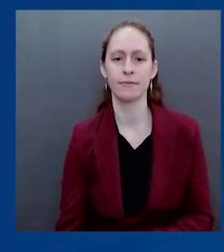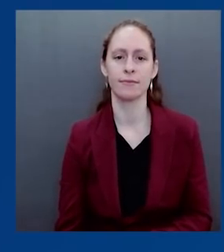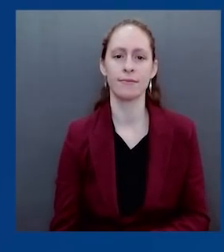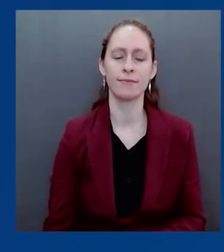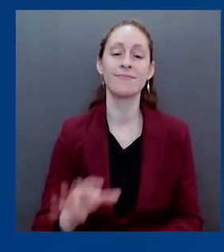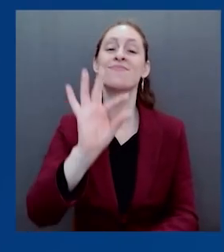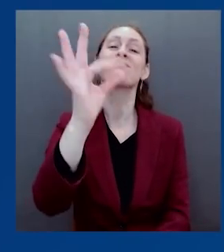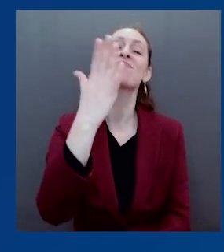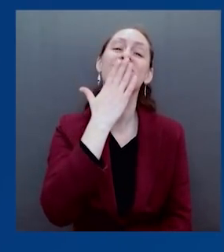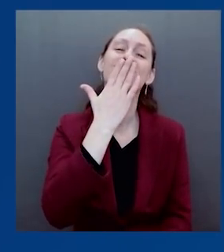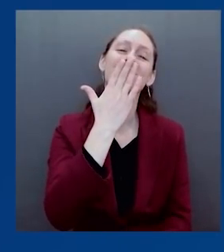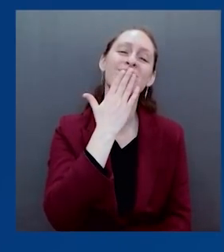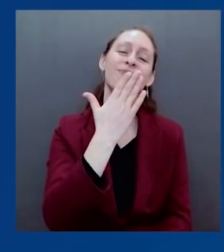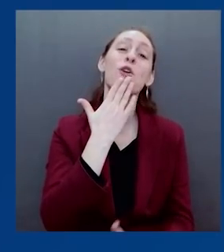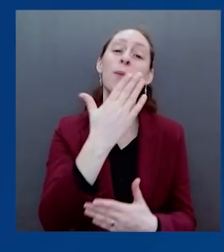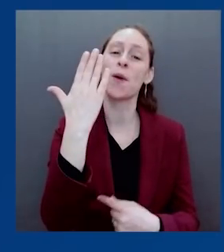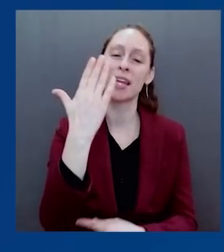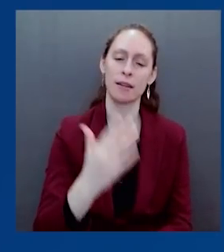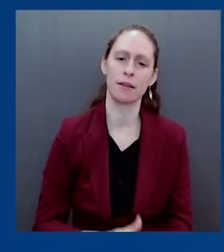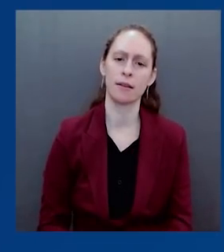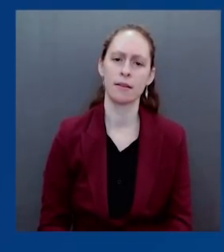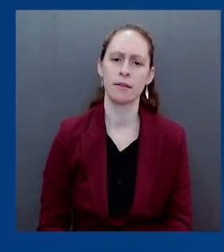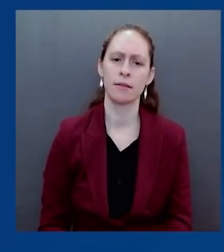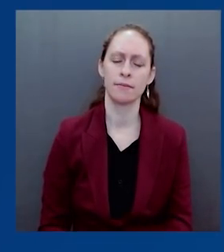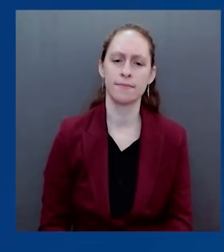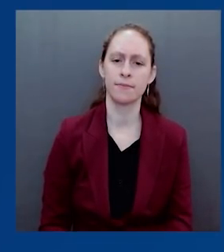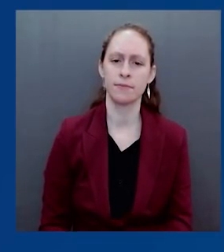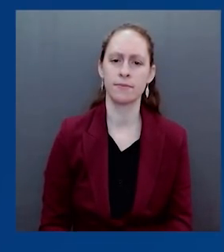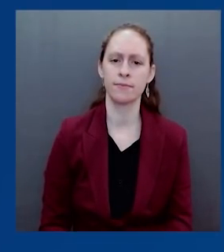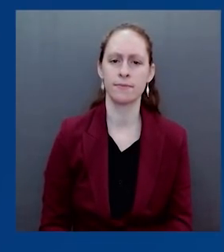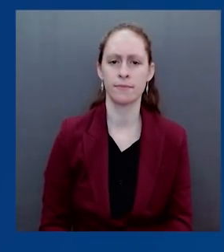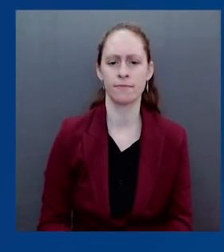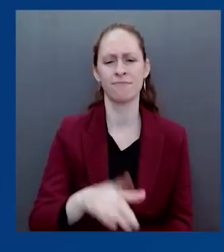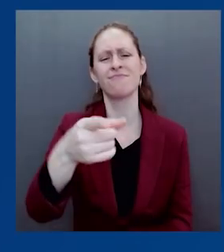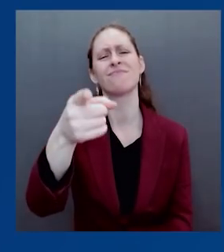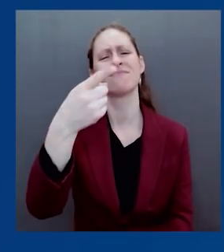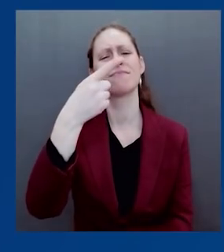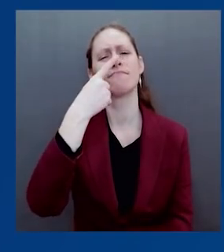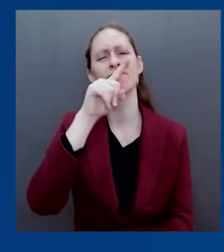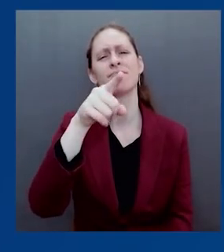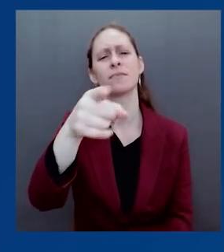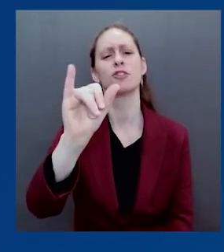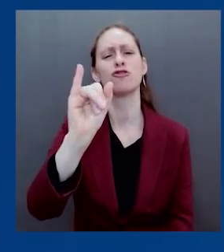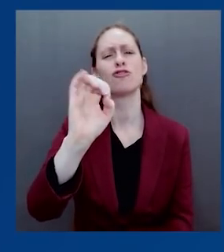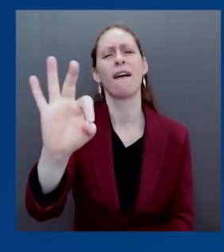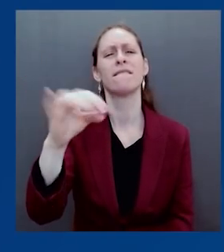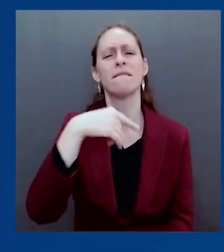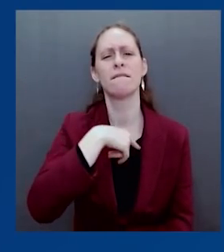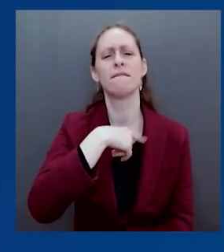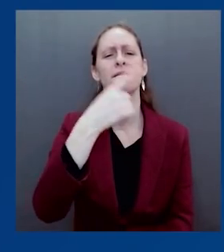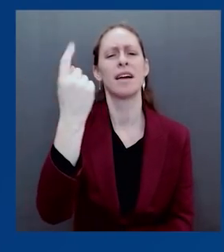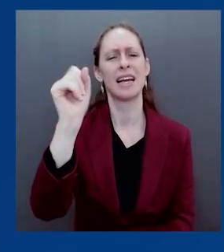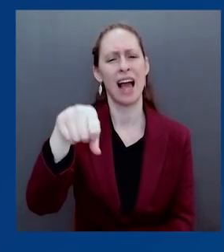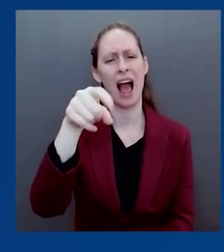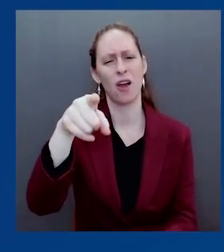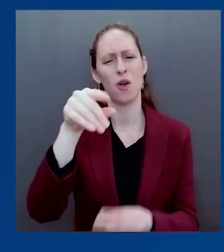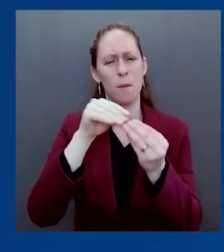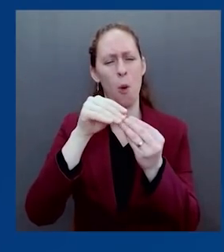The Press: Thanks very much. And good morning. Jeff, could you expand on what you just said about planning to -- or looking at more options